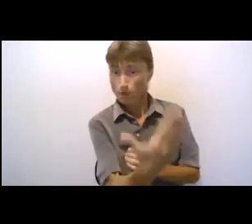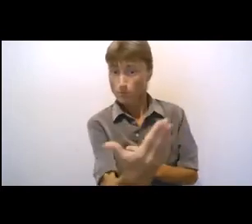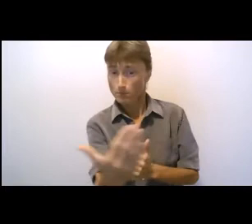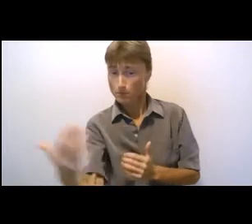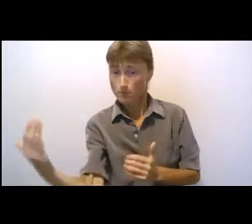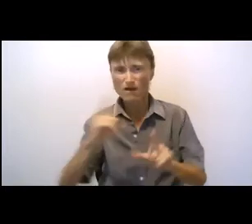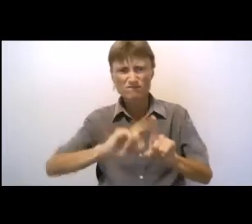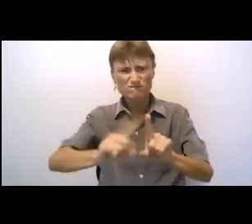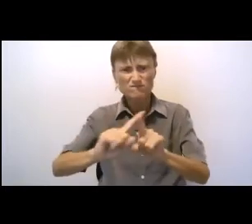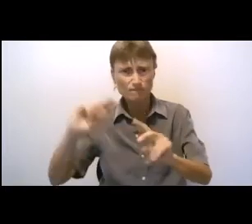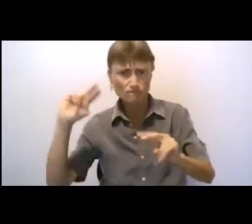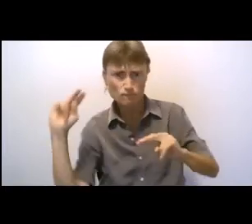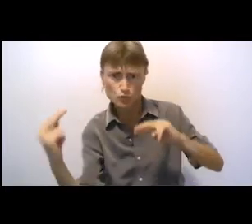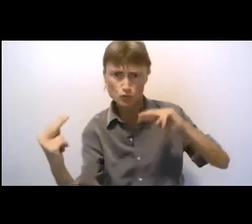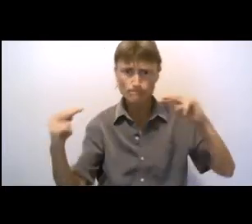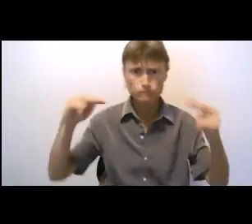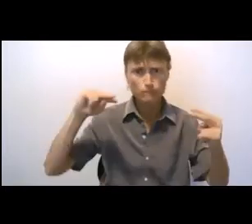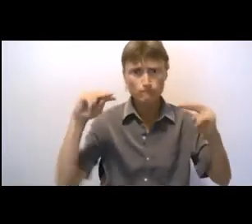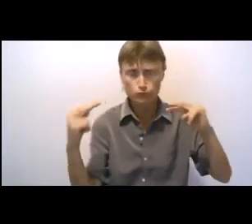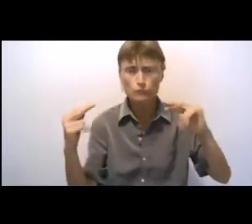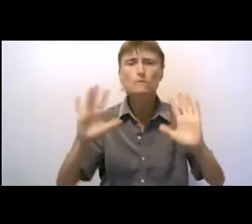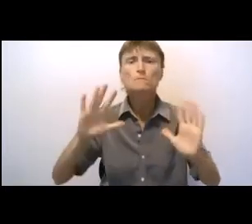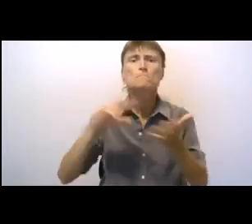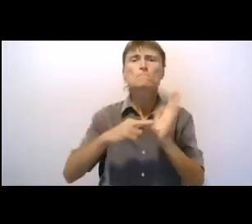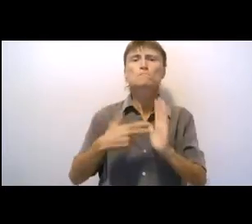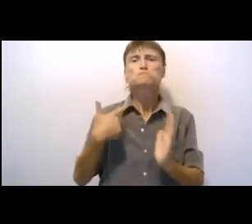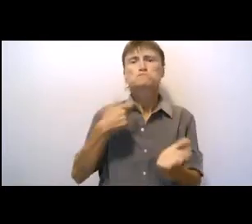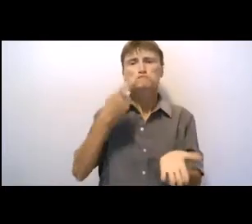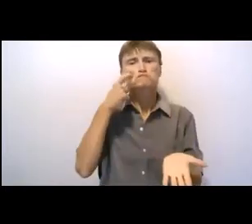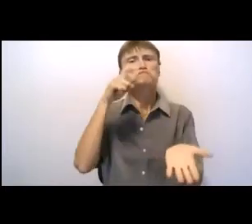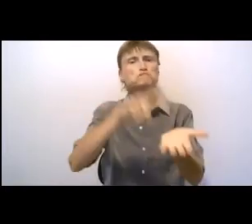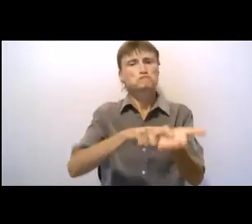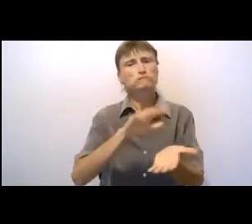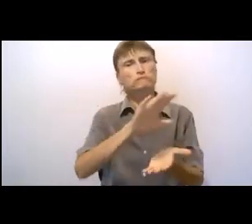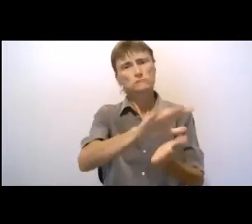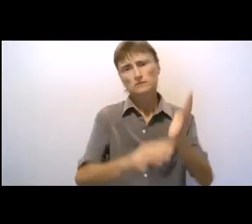Validate experiences rather than lecturing or giving advice. Consider that you do not